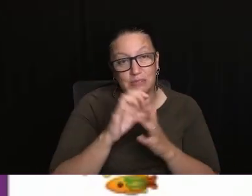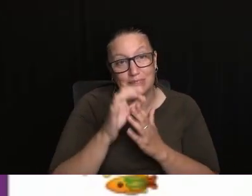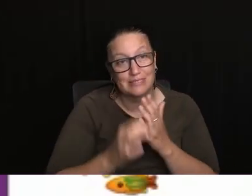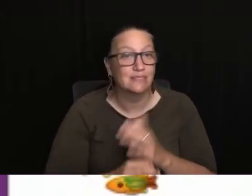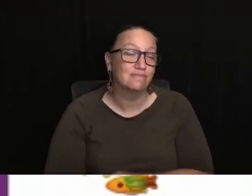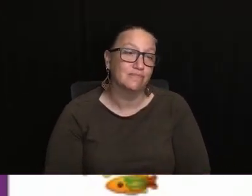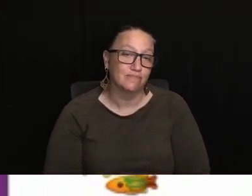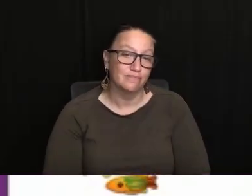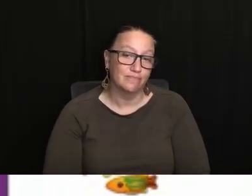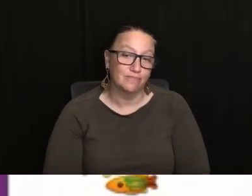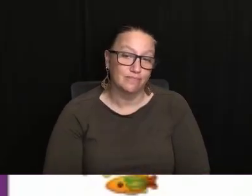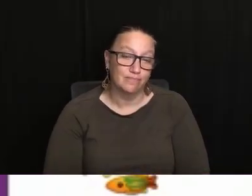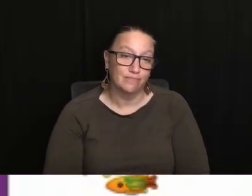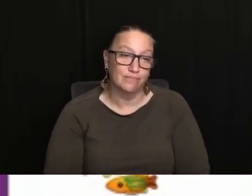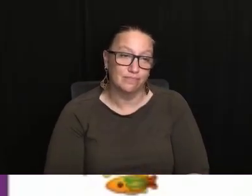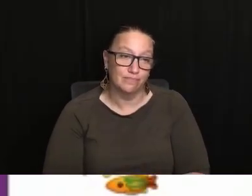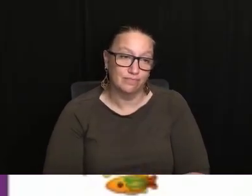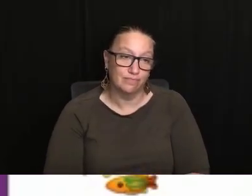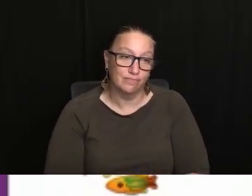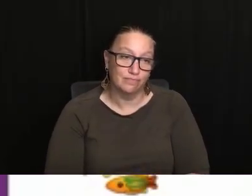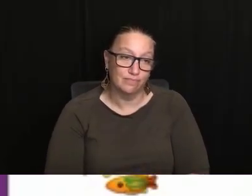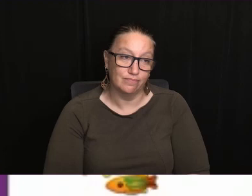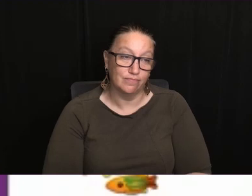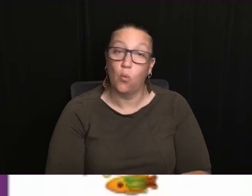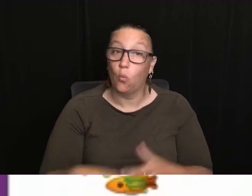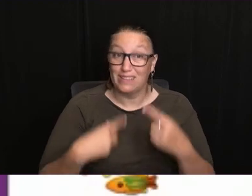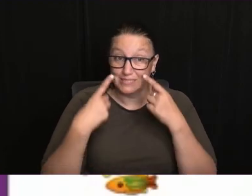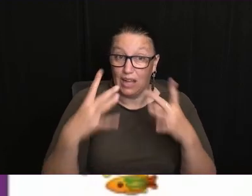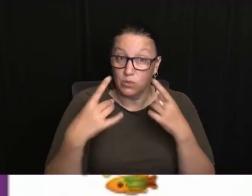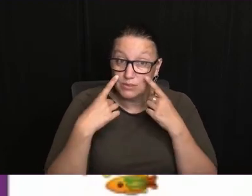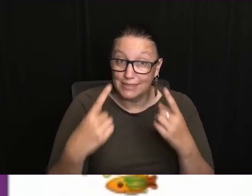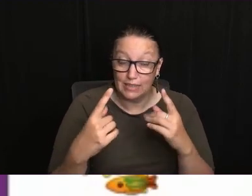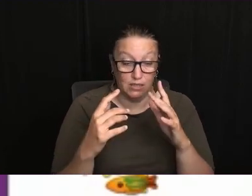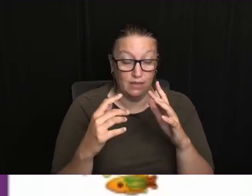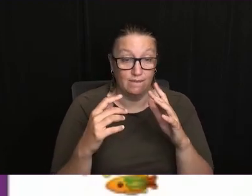within that time we had started seeing a physiotherapist who referred us to kids